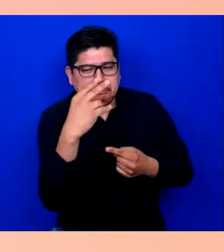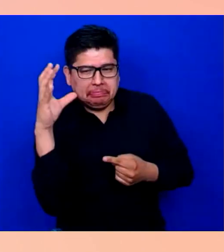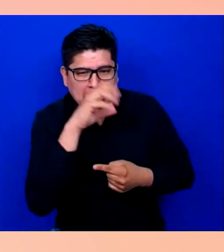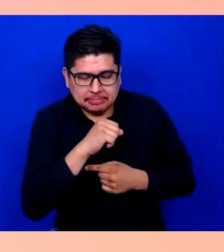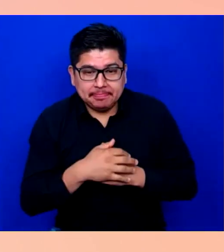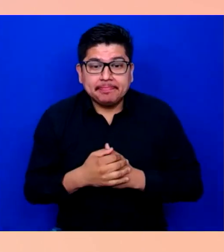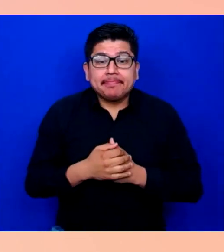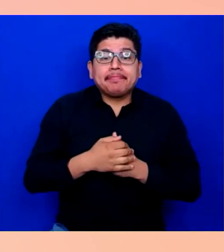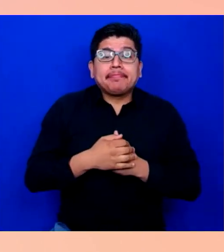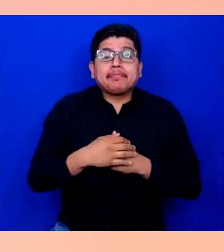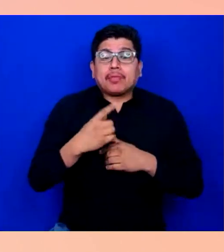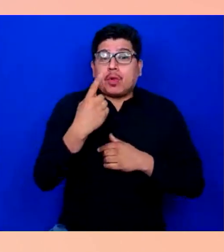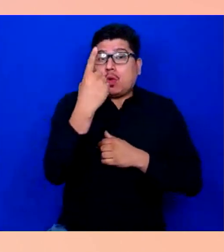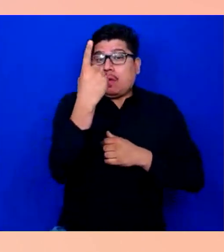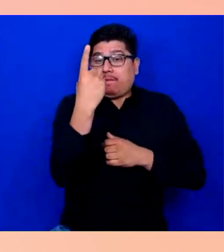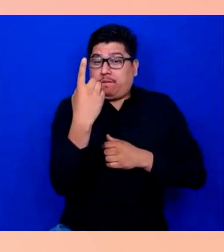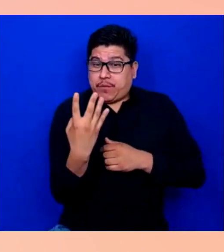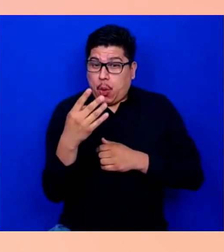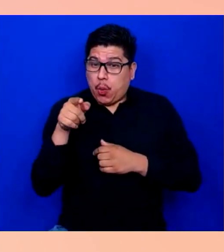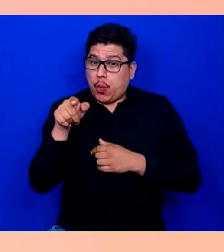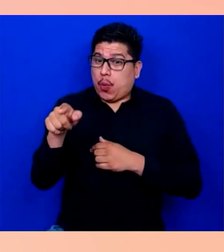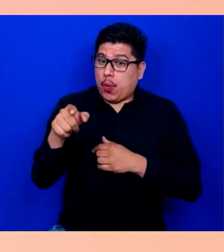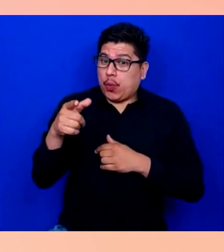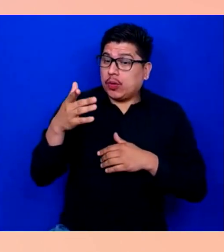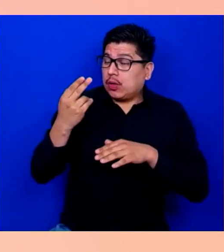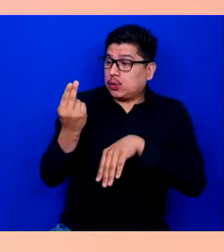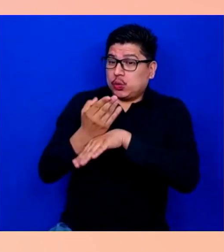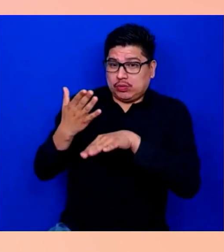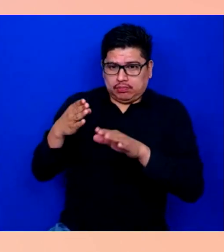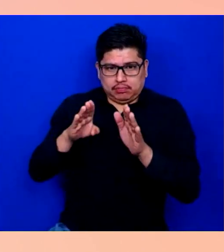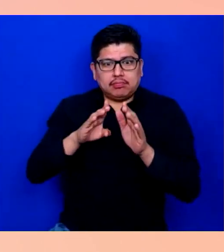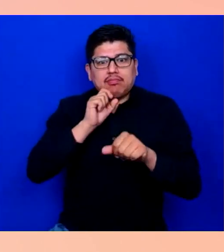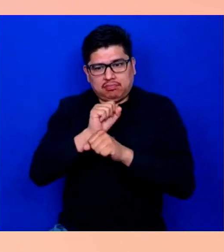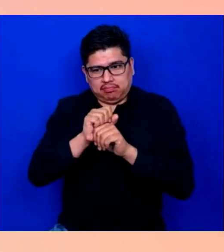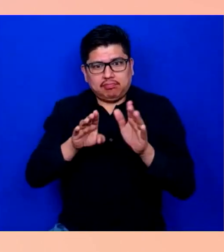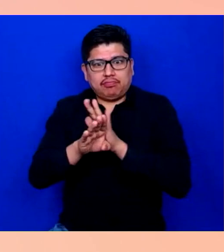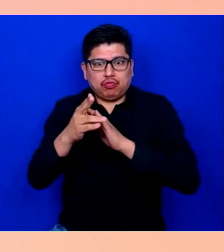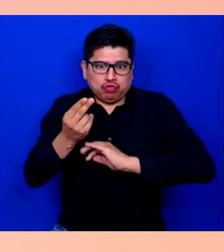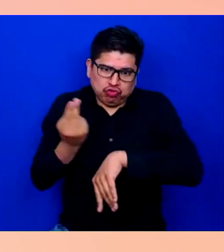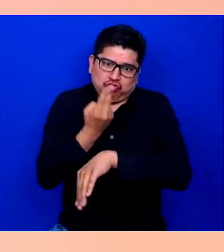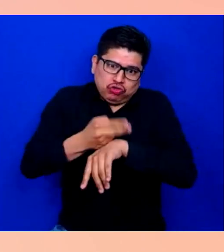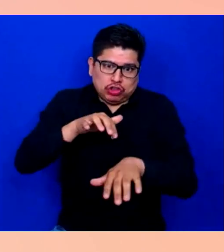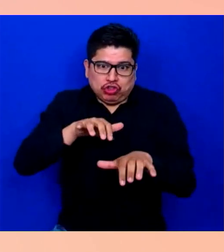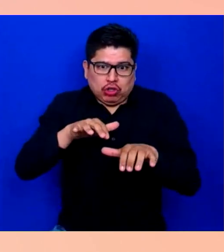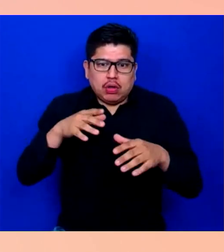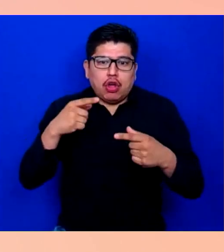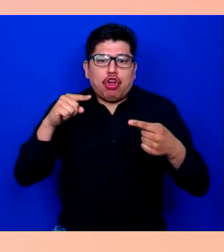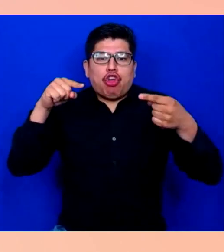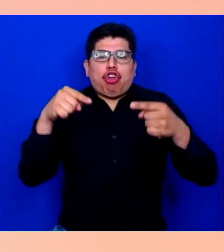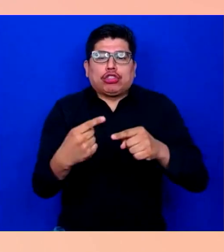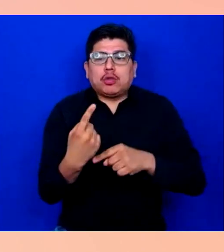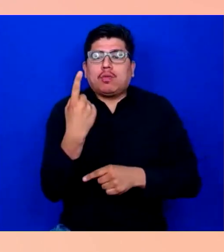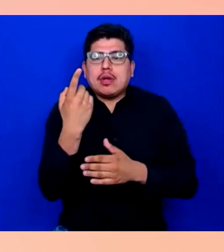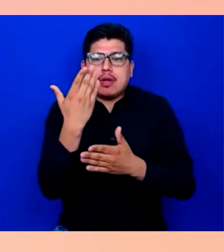will develop a chronic overuse injury, having one hand means I run into it twice as fast.